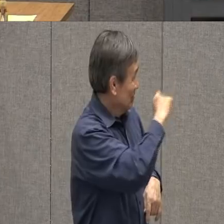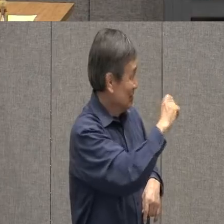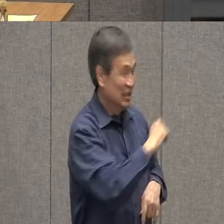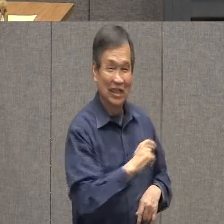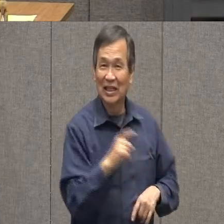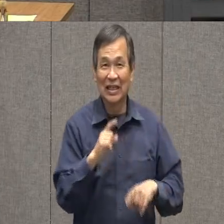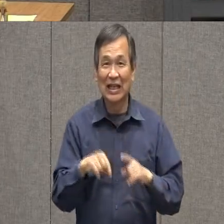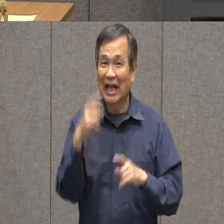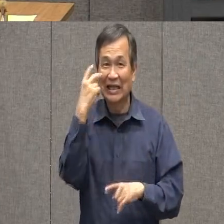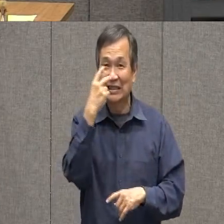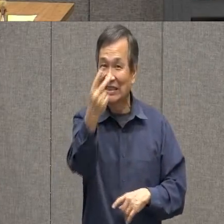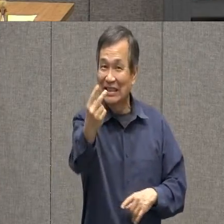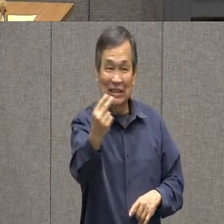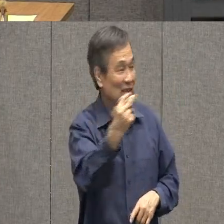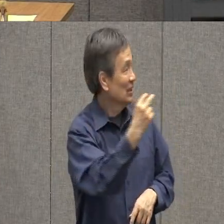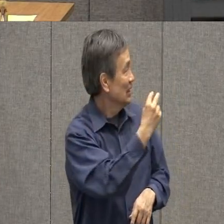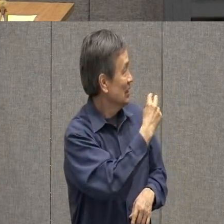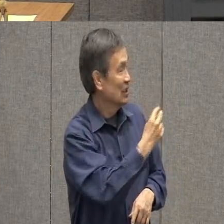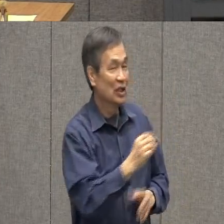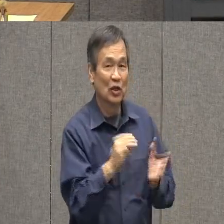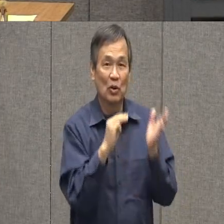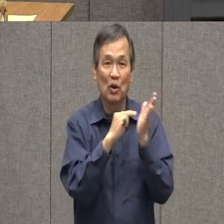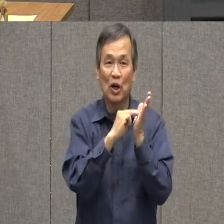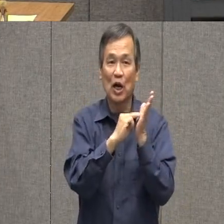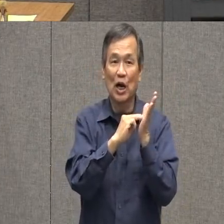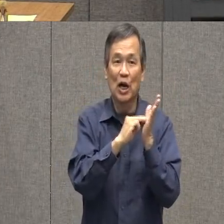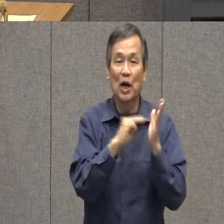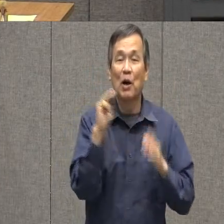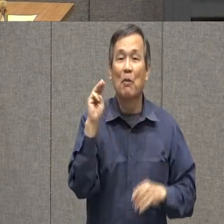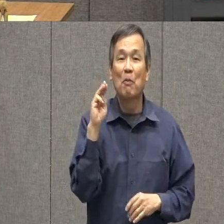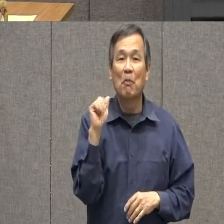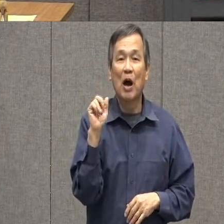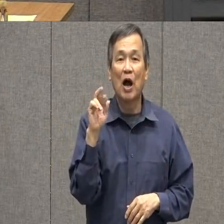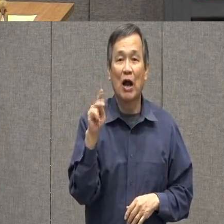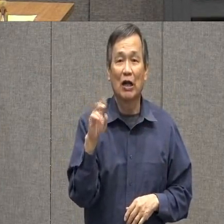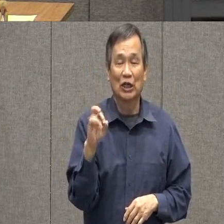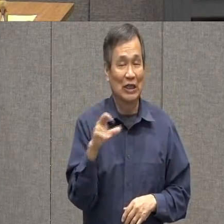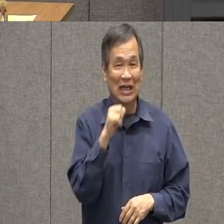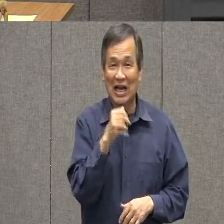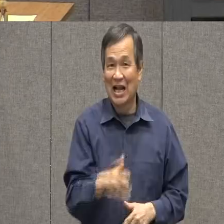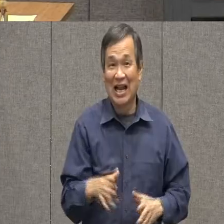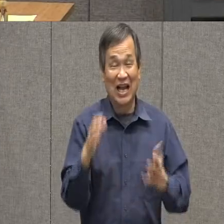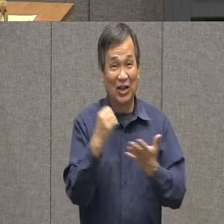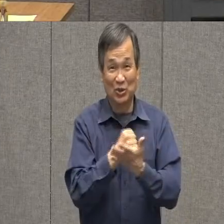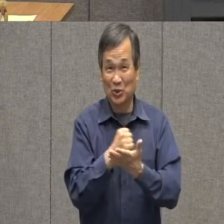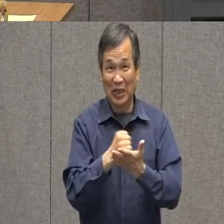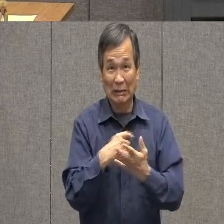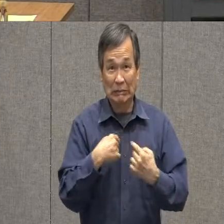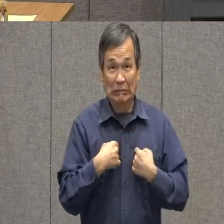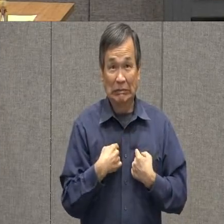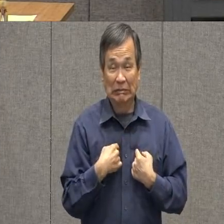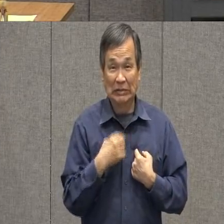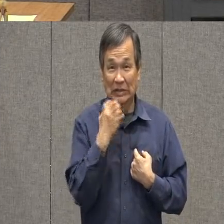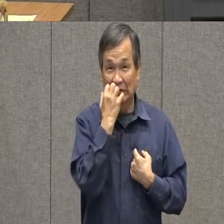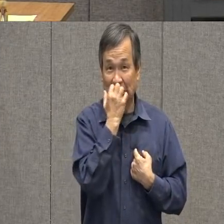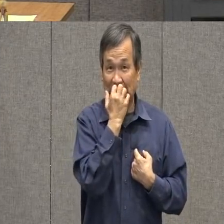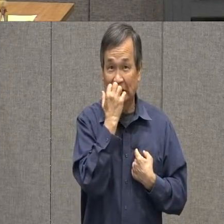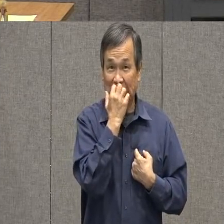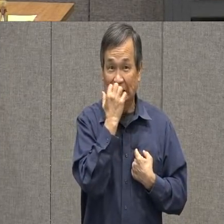So we have to draw with markers which means we can't erase. I can't erase. You're just stuck with what you've got.